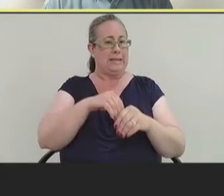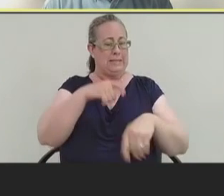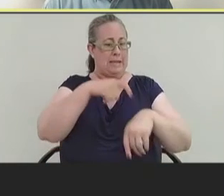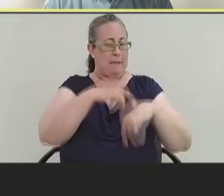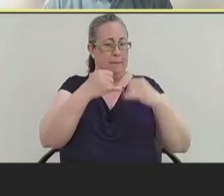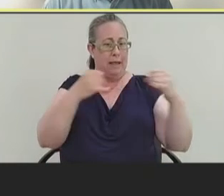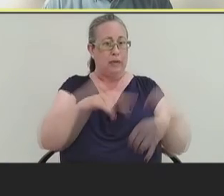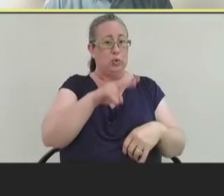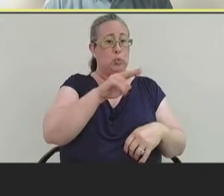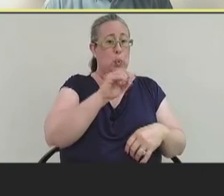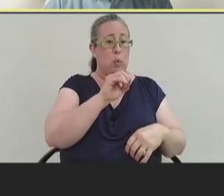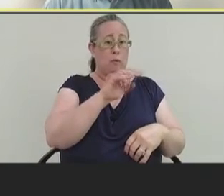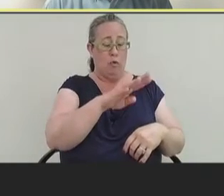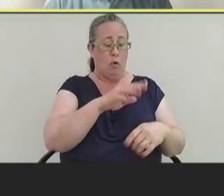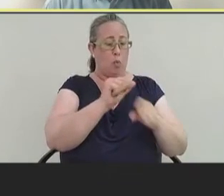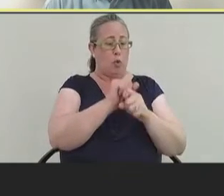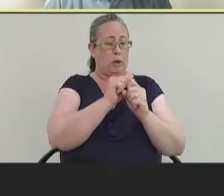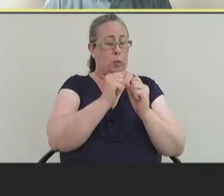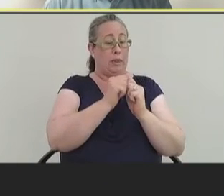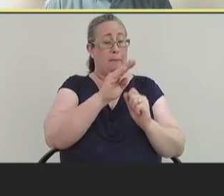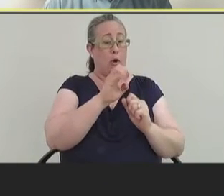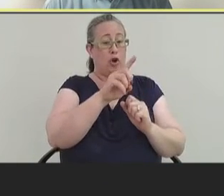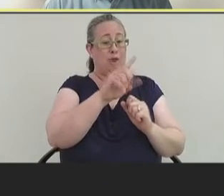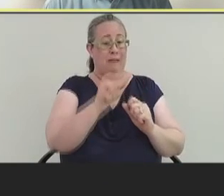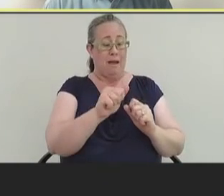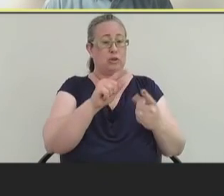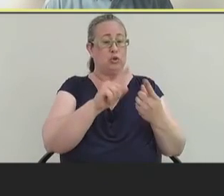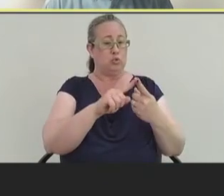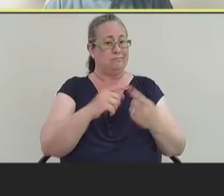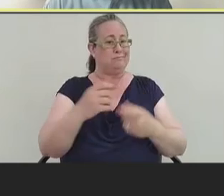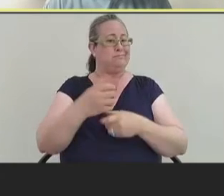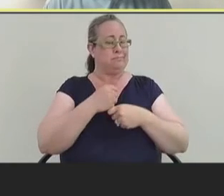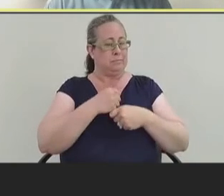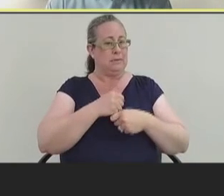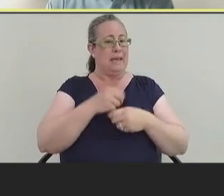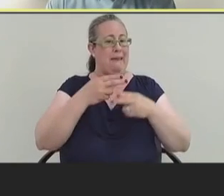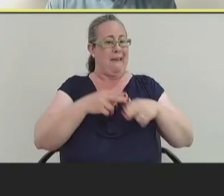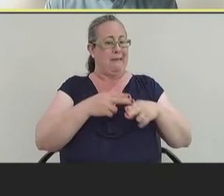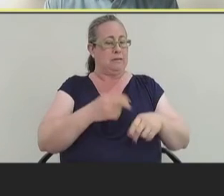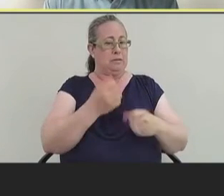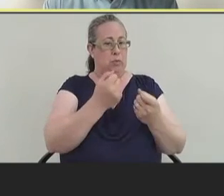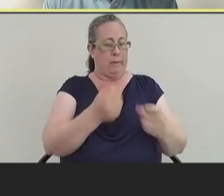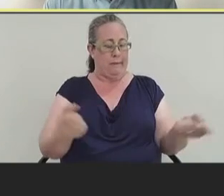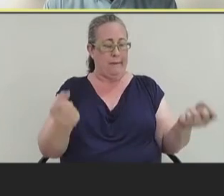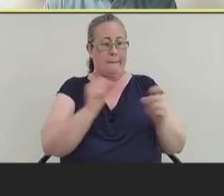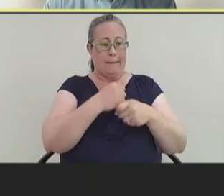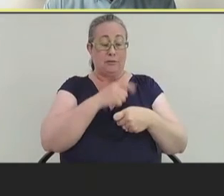working with BARDA to secure year-round egg supplies and ensuring that those were secured